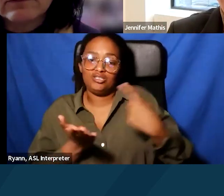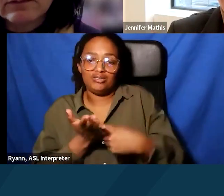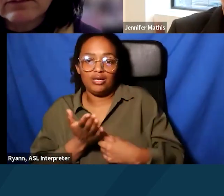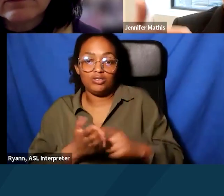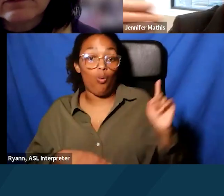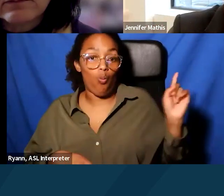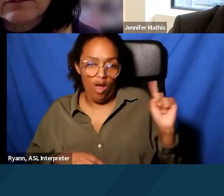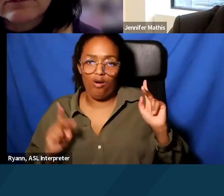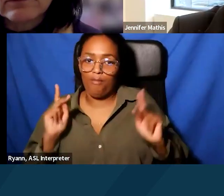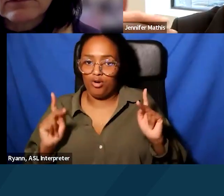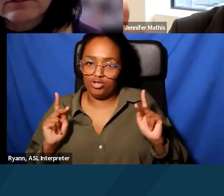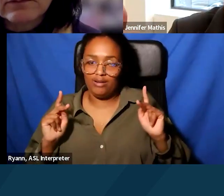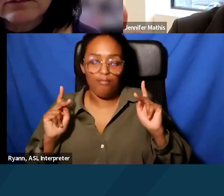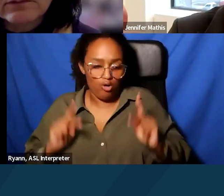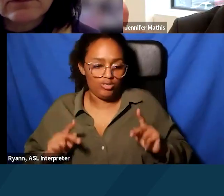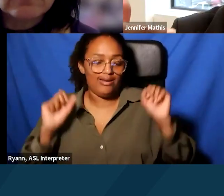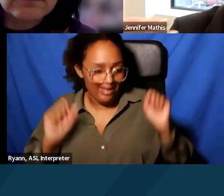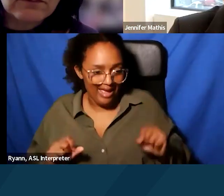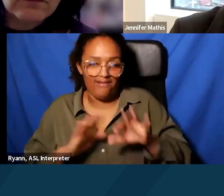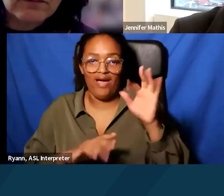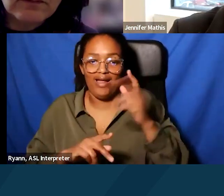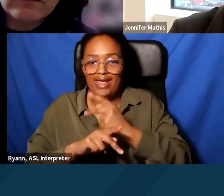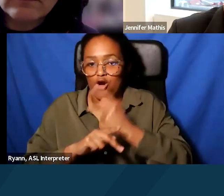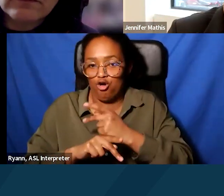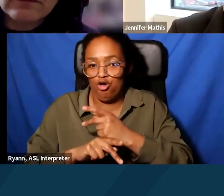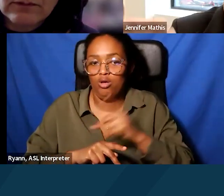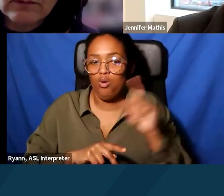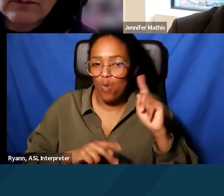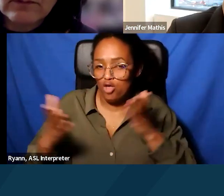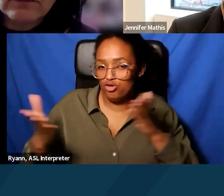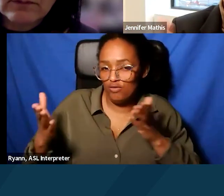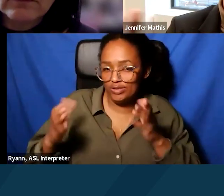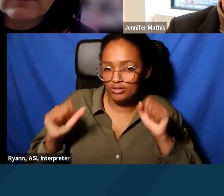And, you know, level of care is usually a ‑‑ it's a decision